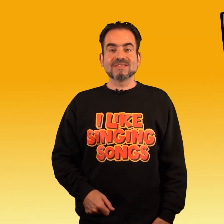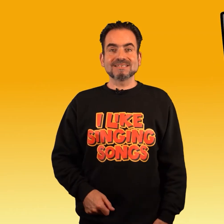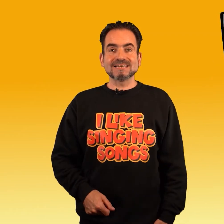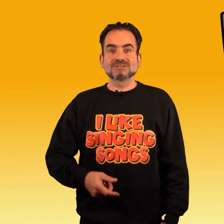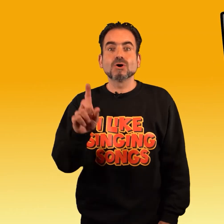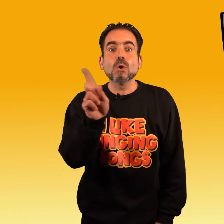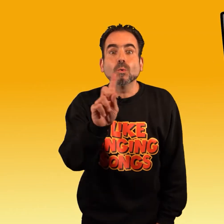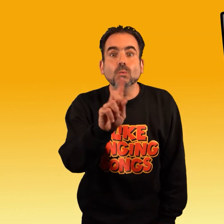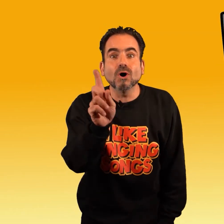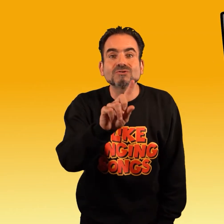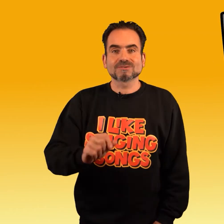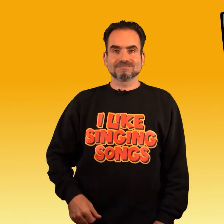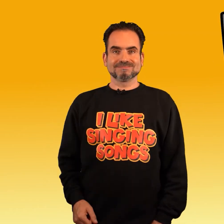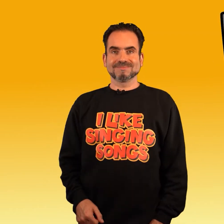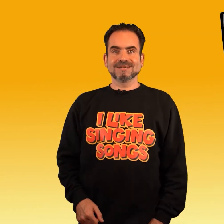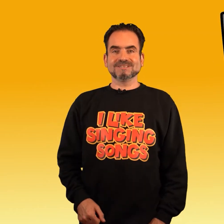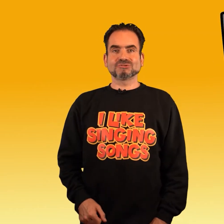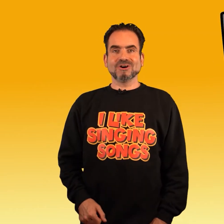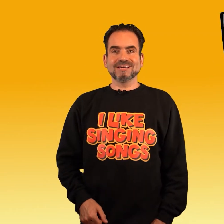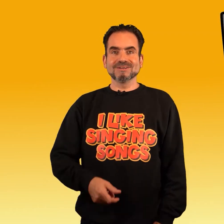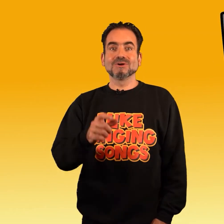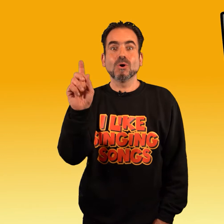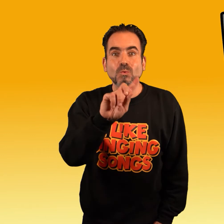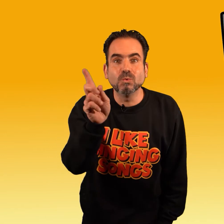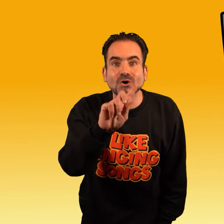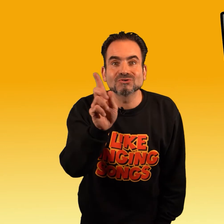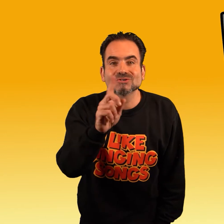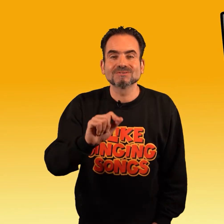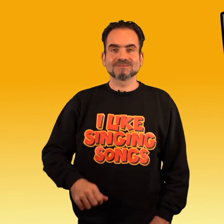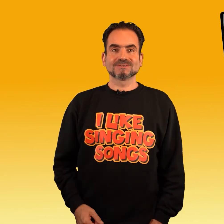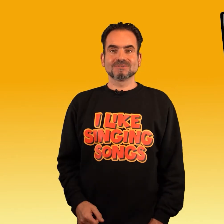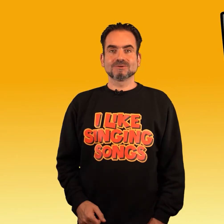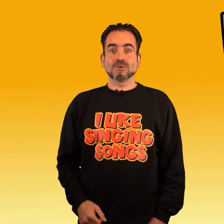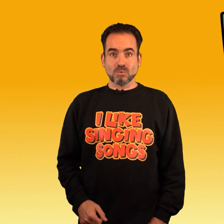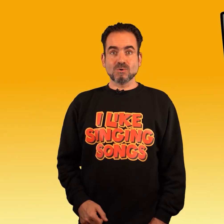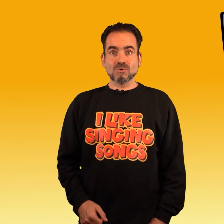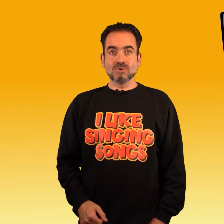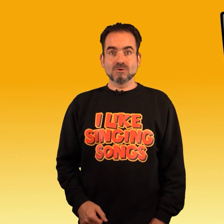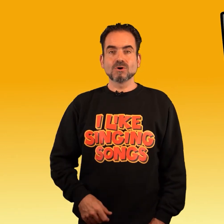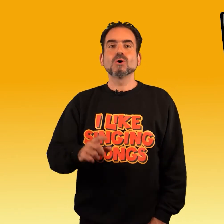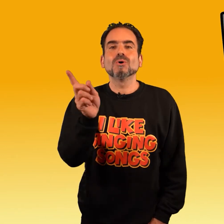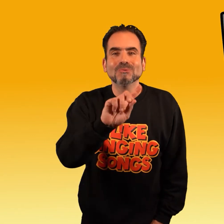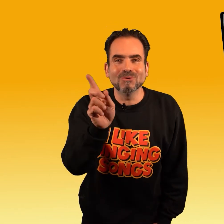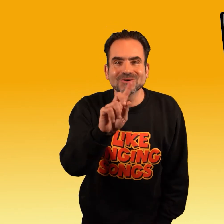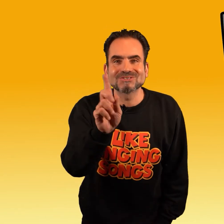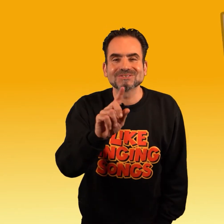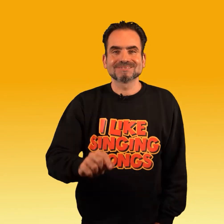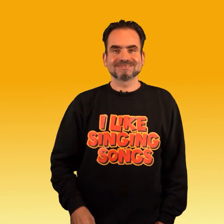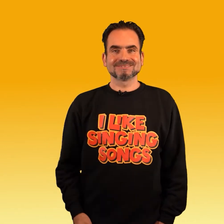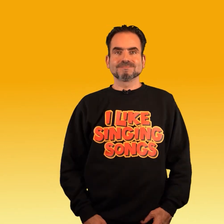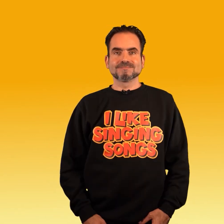This is what. Let's try what. One more what.